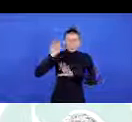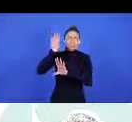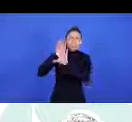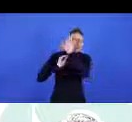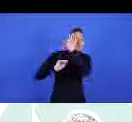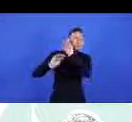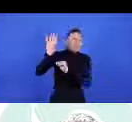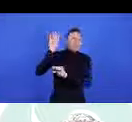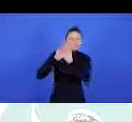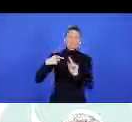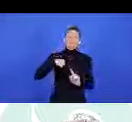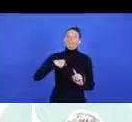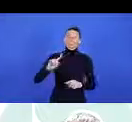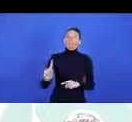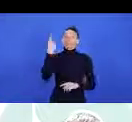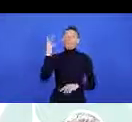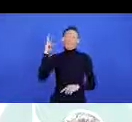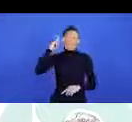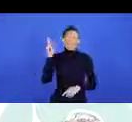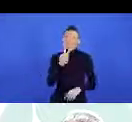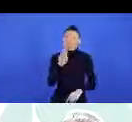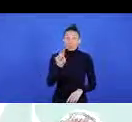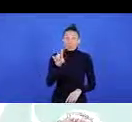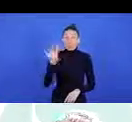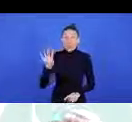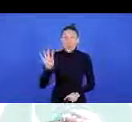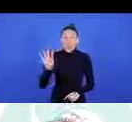rehabilitation, take time for yourself. When I received